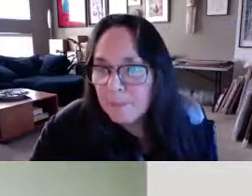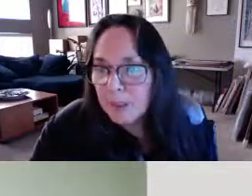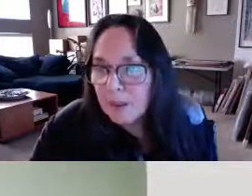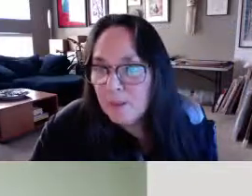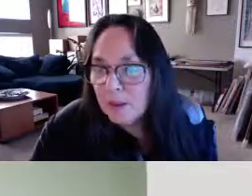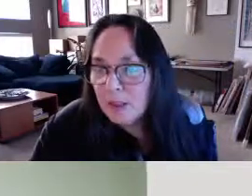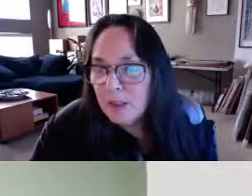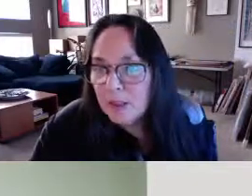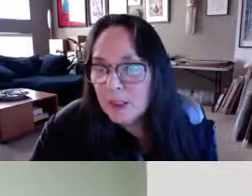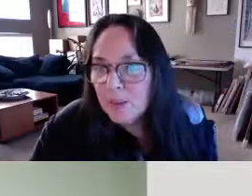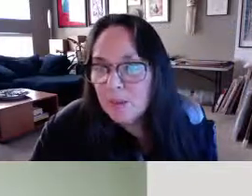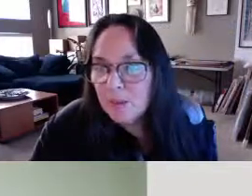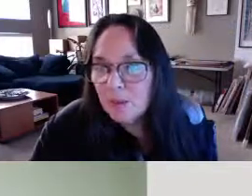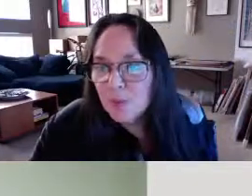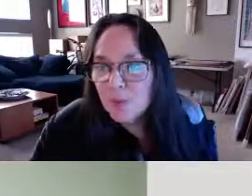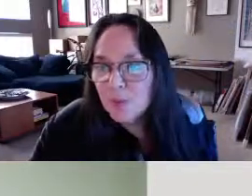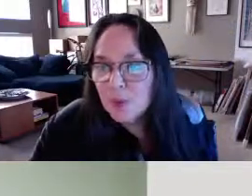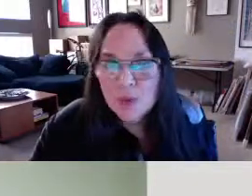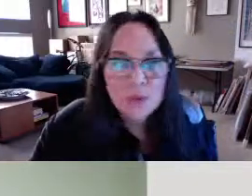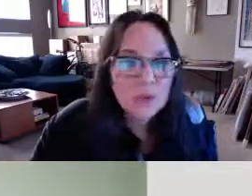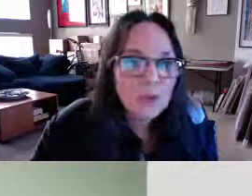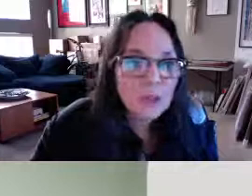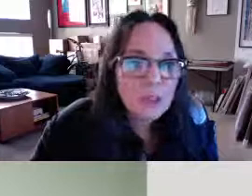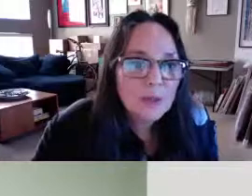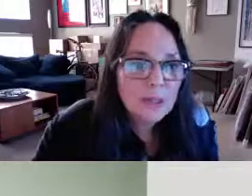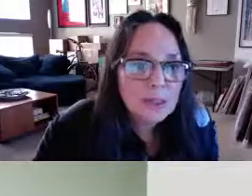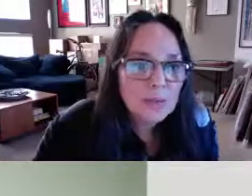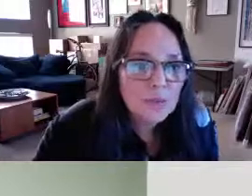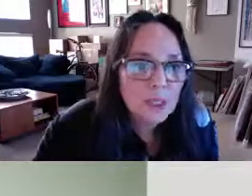and then what else can i say about this i think that's it for now